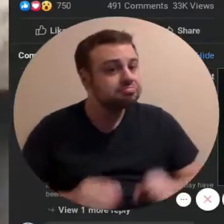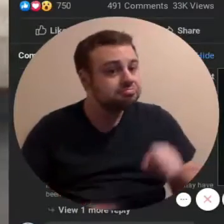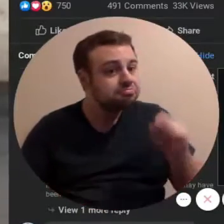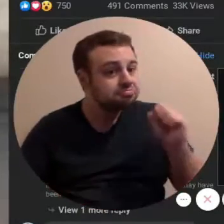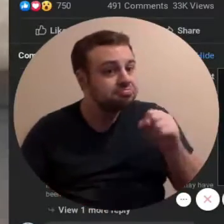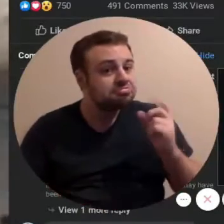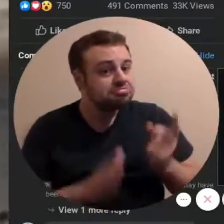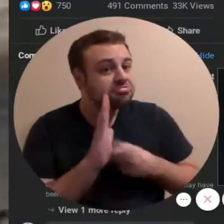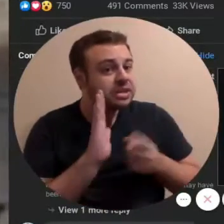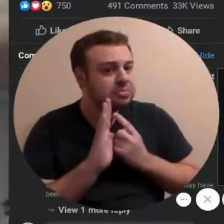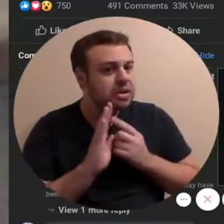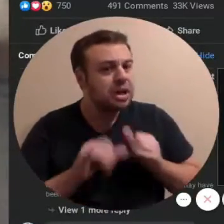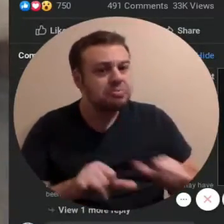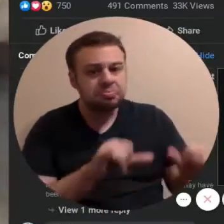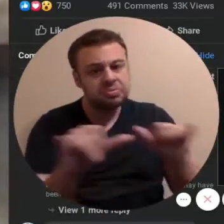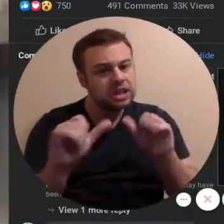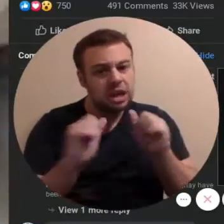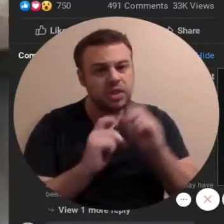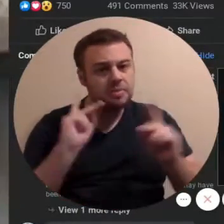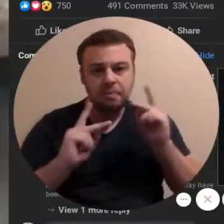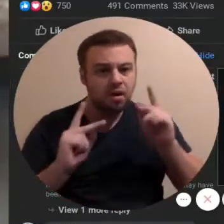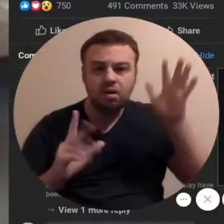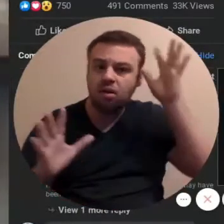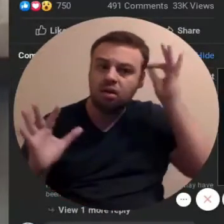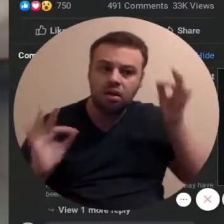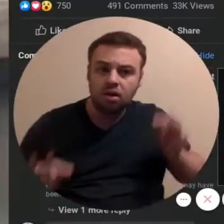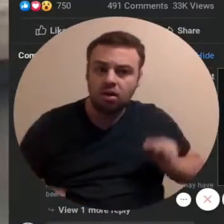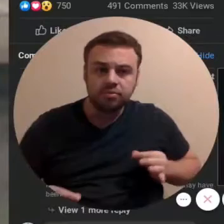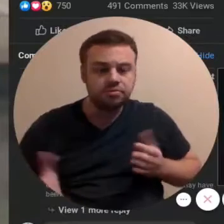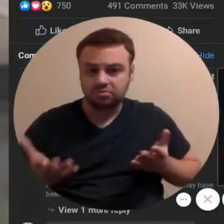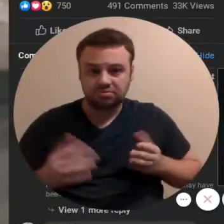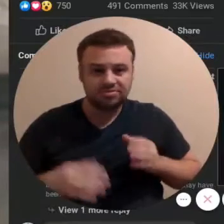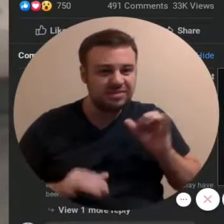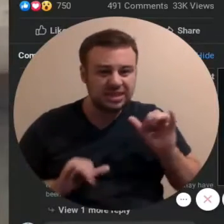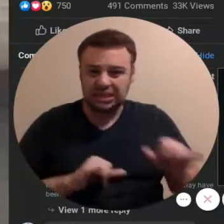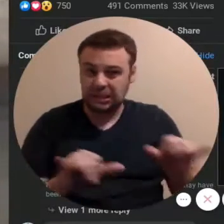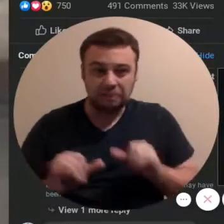you guys can lose hair, when you brush your hair. As he moves around the exhibit, his hair falls out.